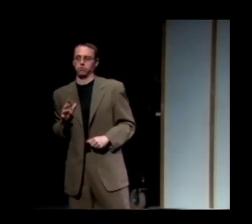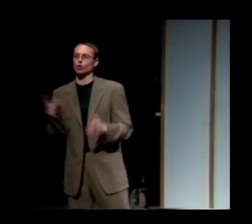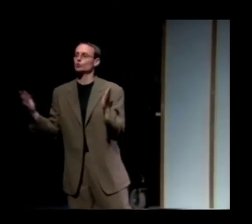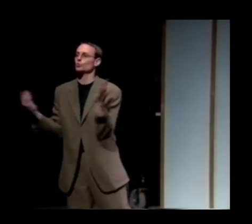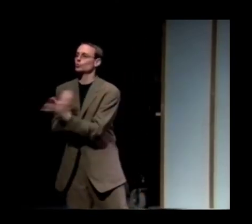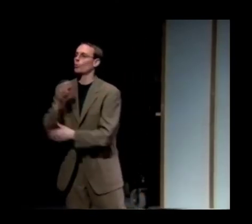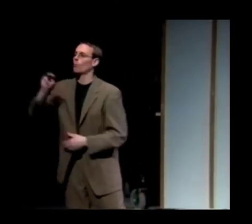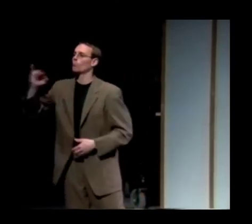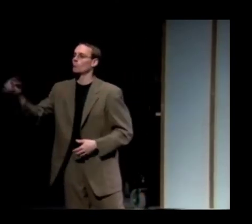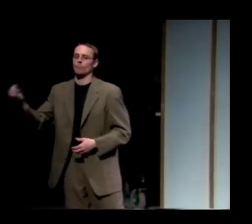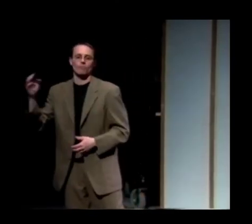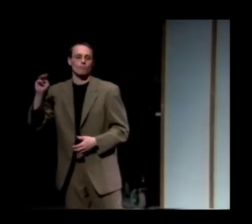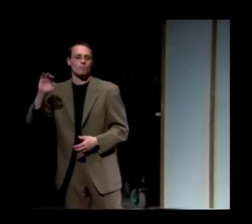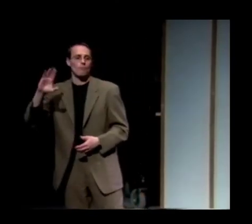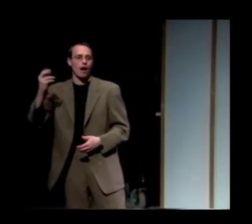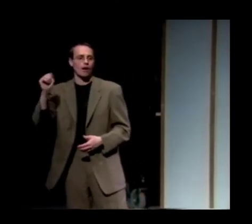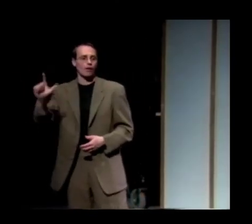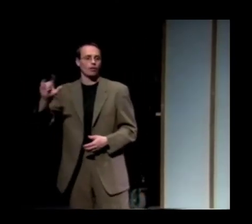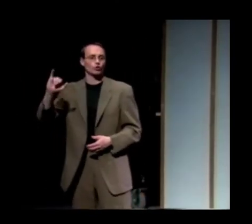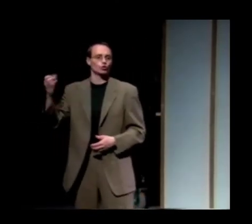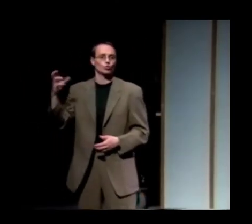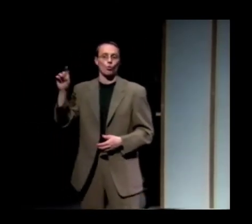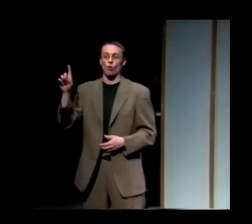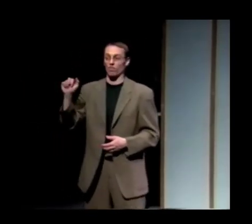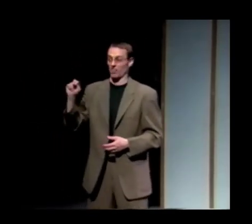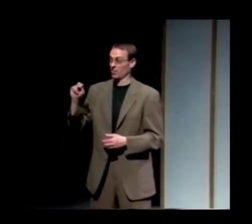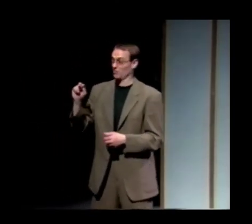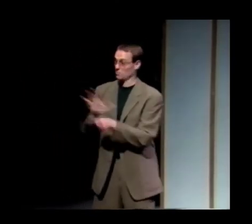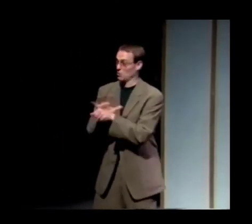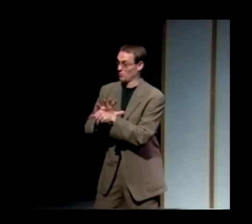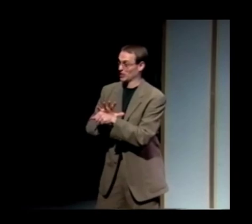BUT, MAN, THE TECHNOLOGY WAS SOMETHING ELSE.